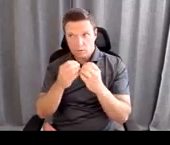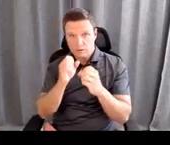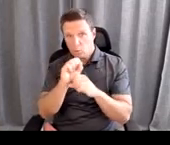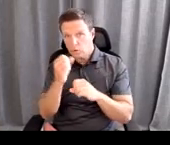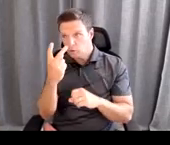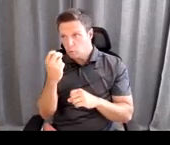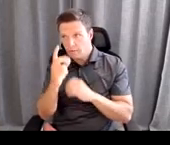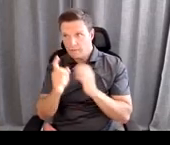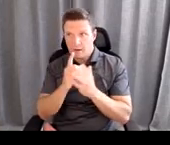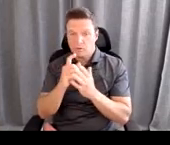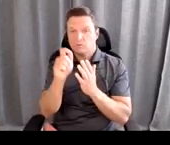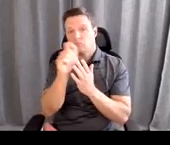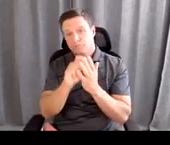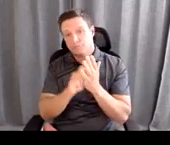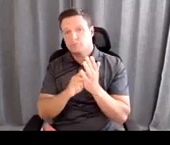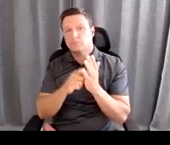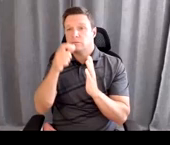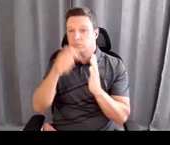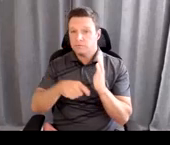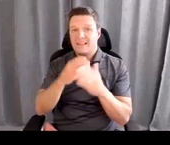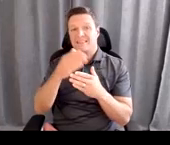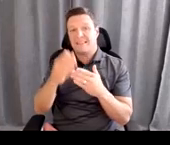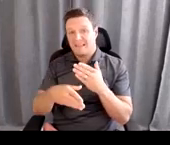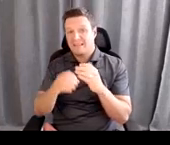Journal articles, end of the semester essay about what you learned